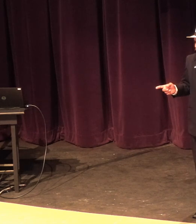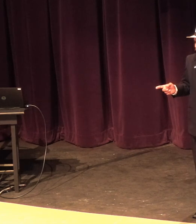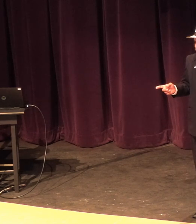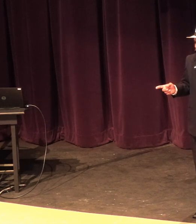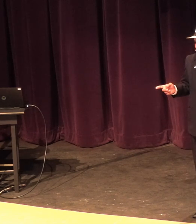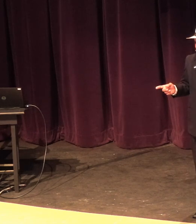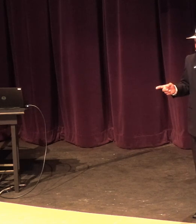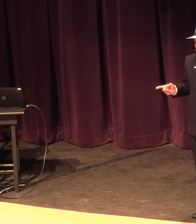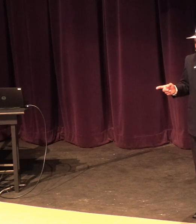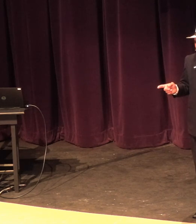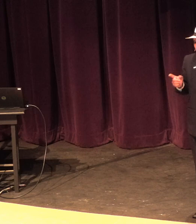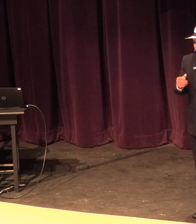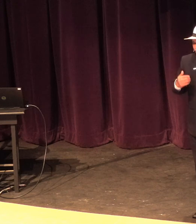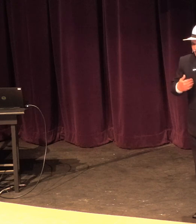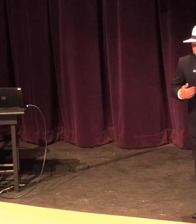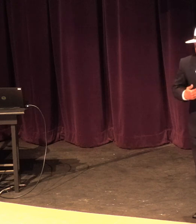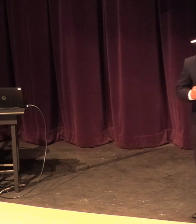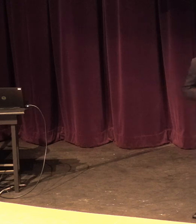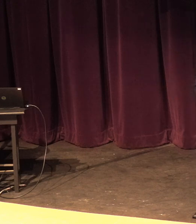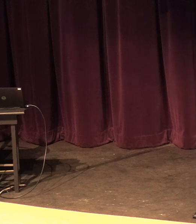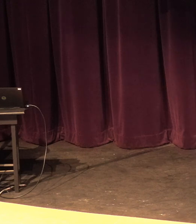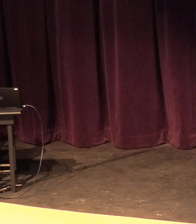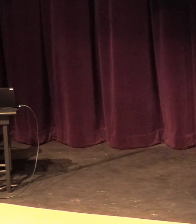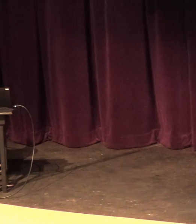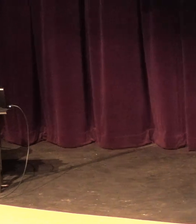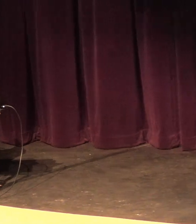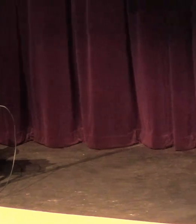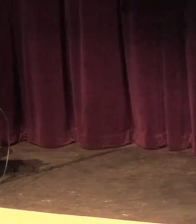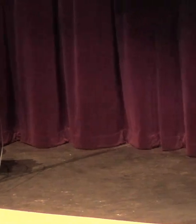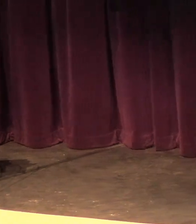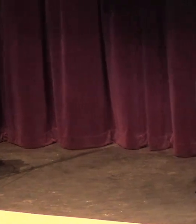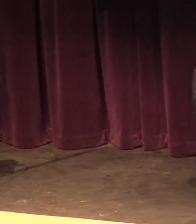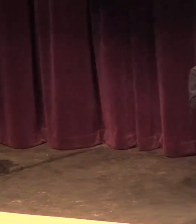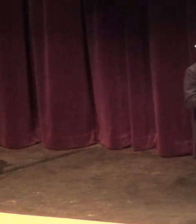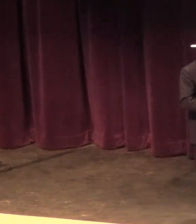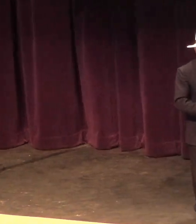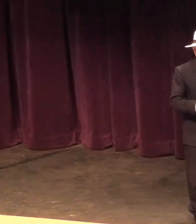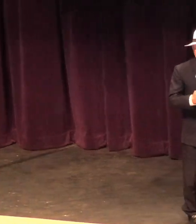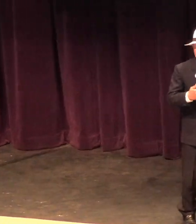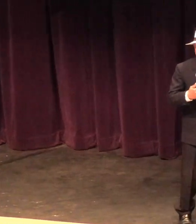Your opinion of the city is going to be different